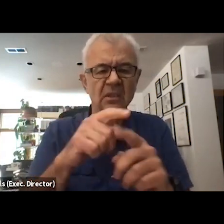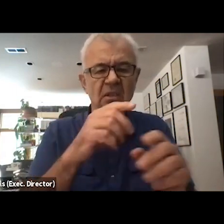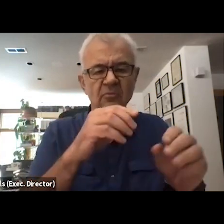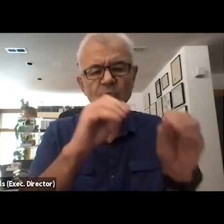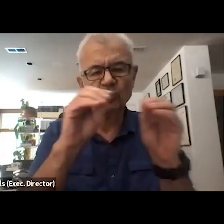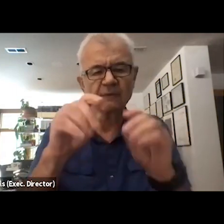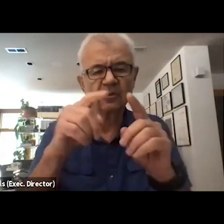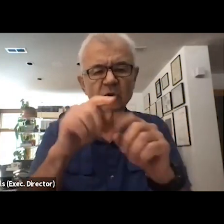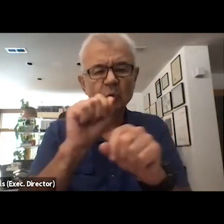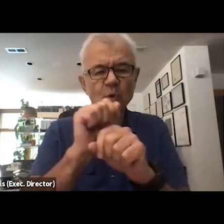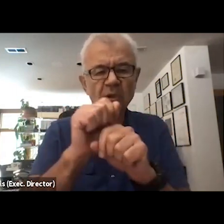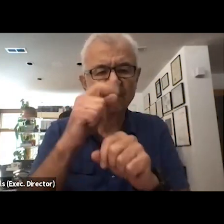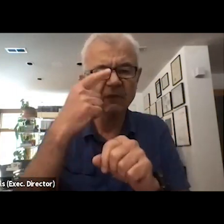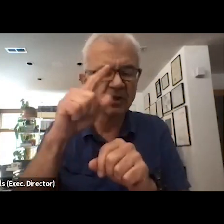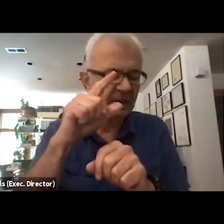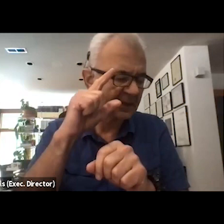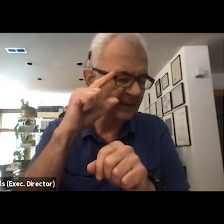That's the name of his company.